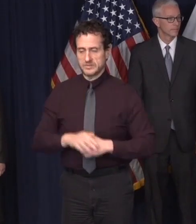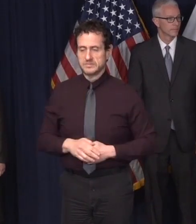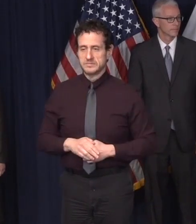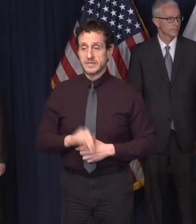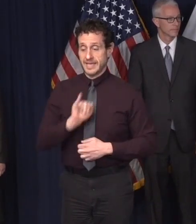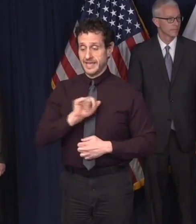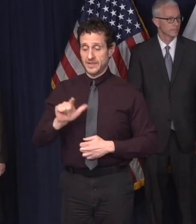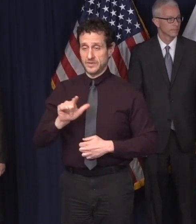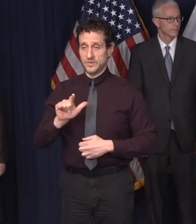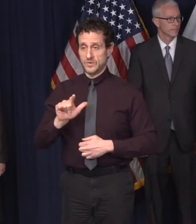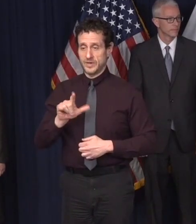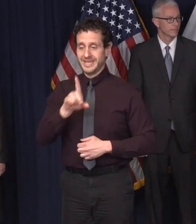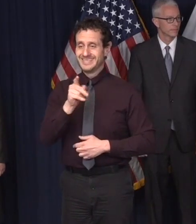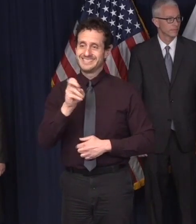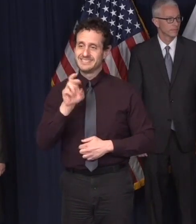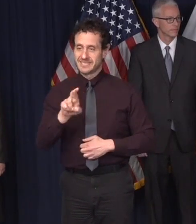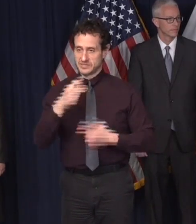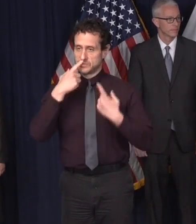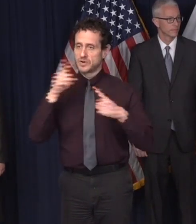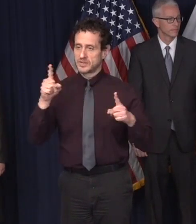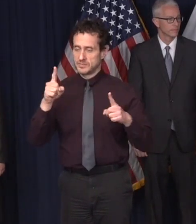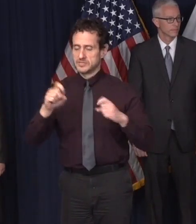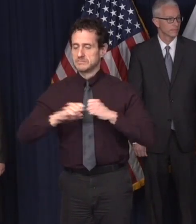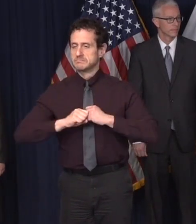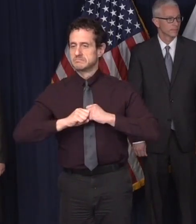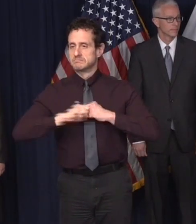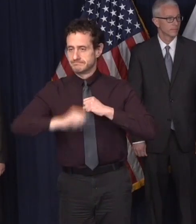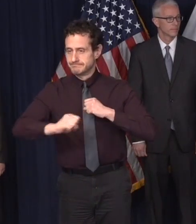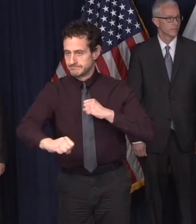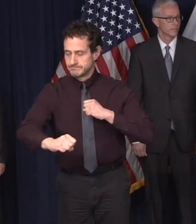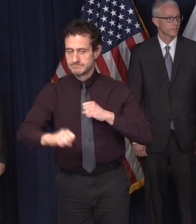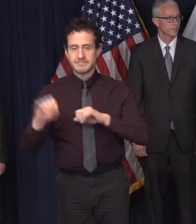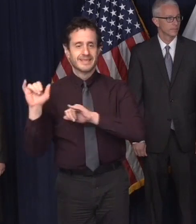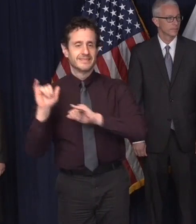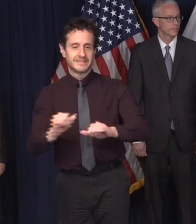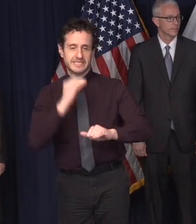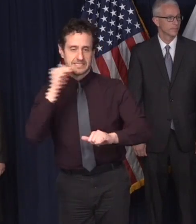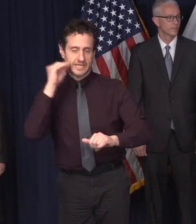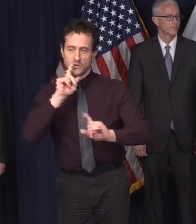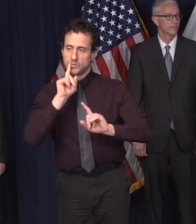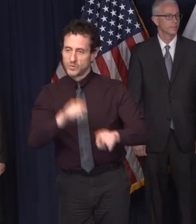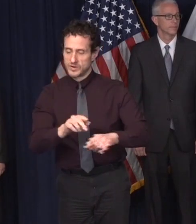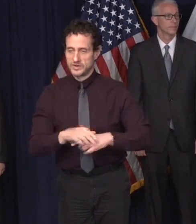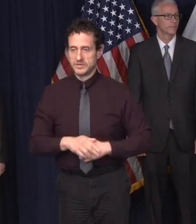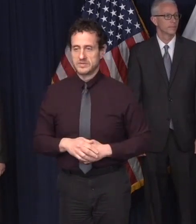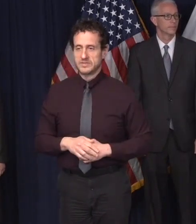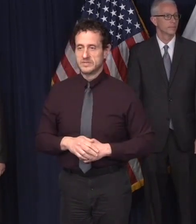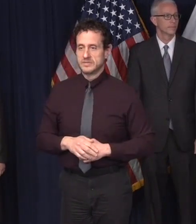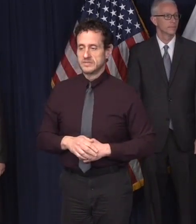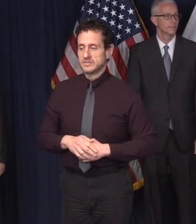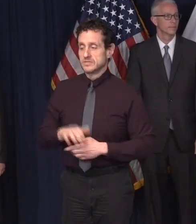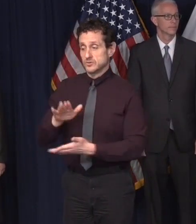IT IS BASED UPON THAT ADVICE THAT TOMORROW I WILL BE SIGNING AN EXECUTIVE ORDER TO EXTEND